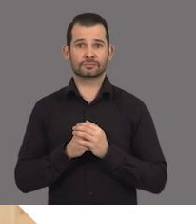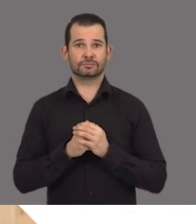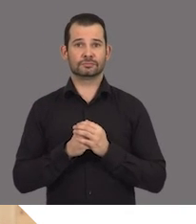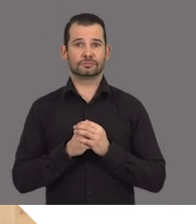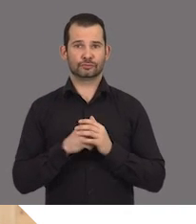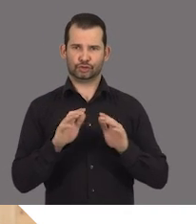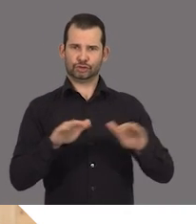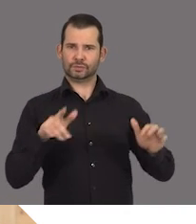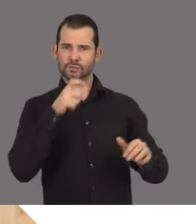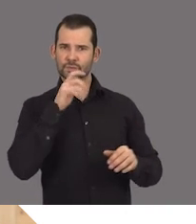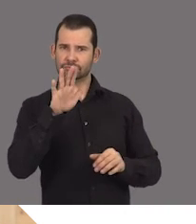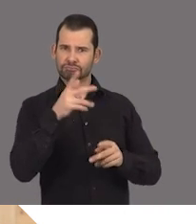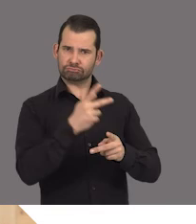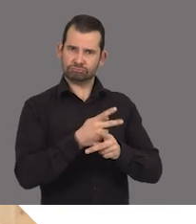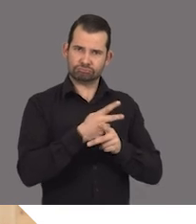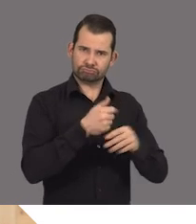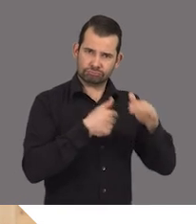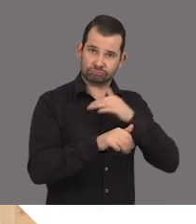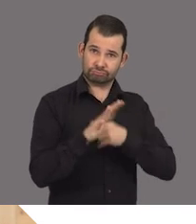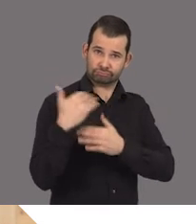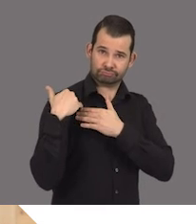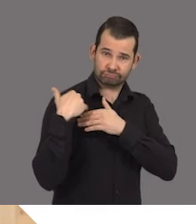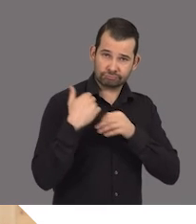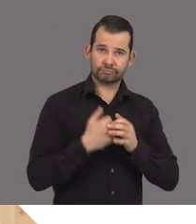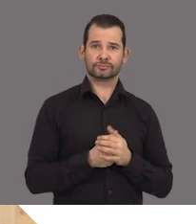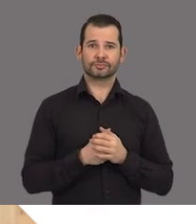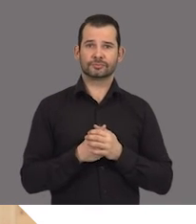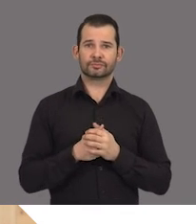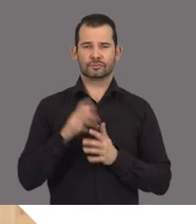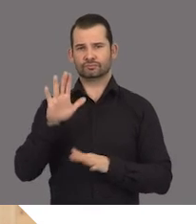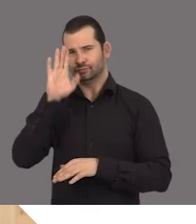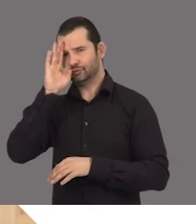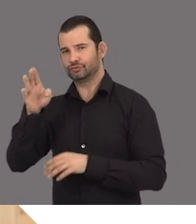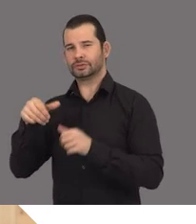children in your care and your direct deposit information.